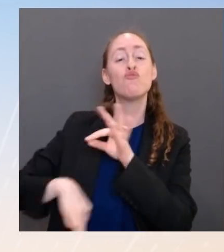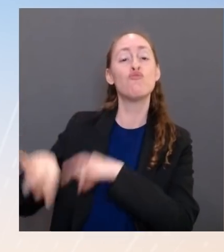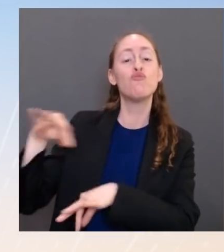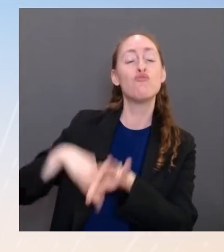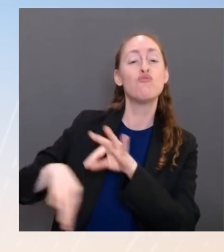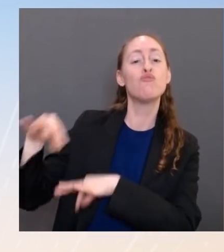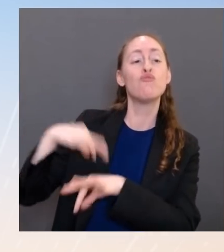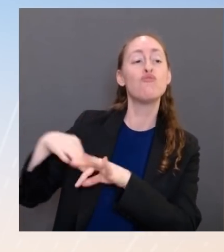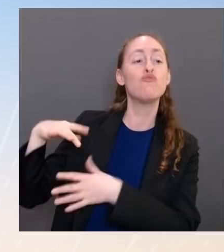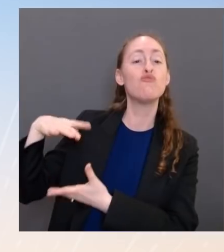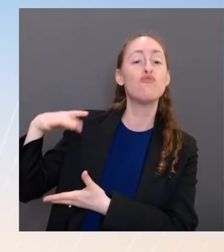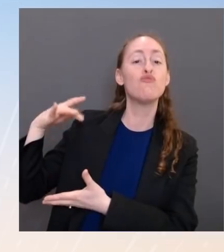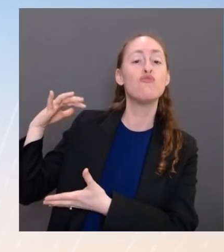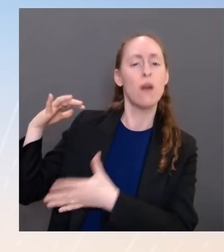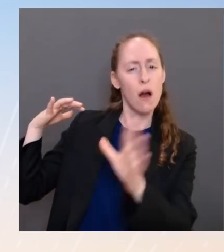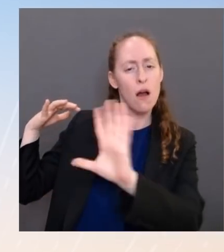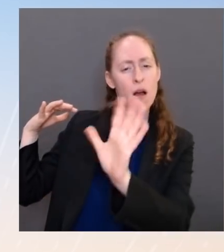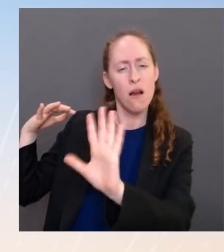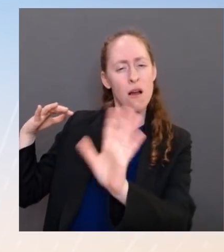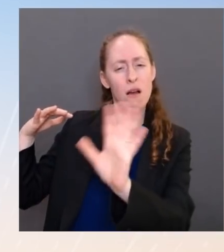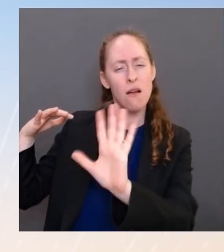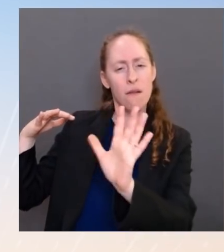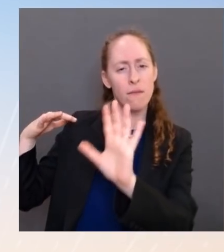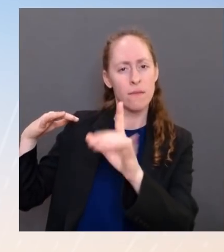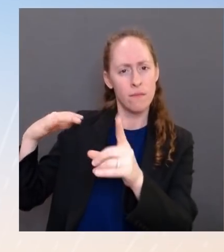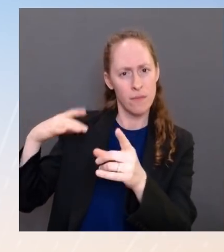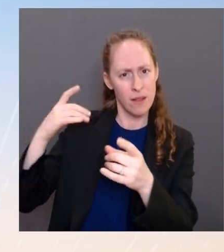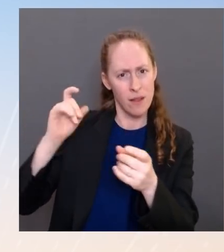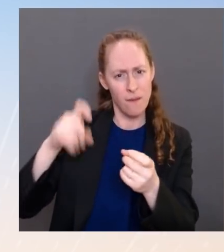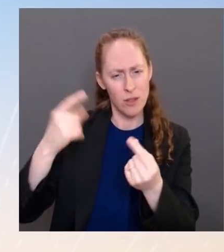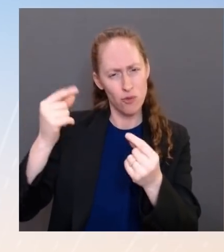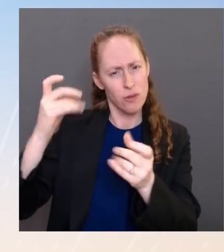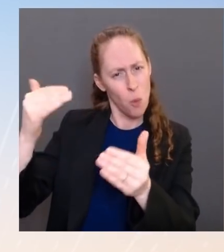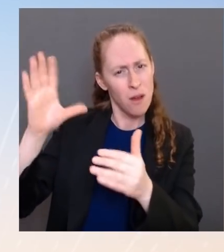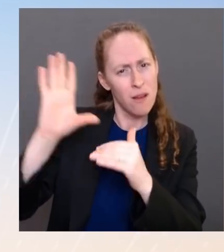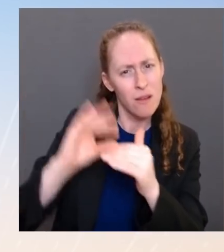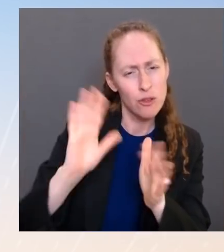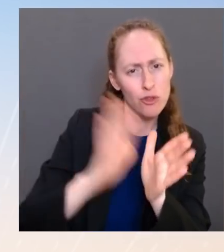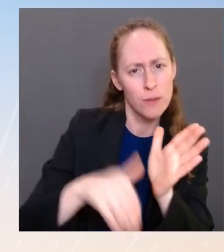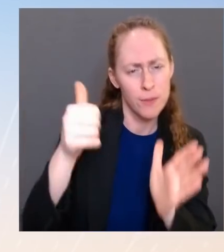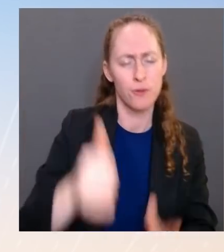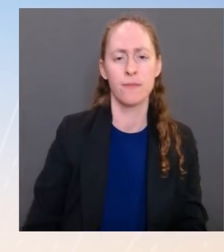But given that the steps taken so far haven't been able to bring down prices, can Americans be confident that some of the steps